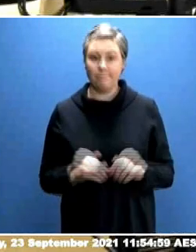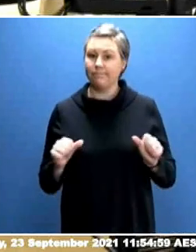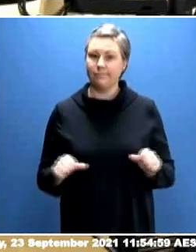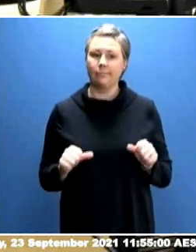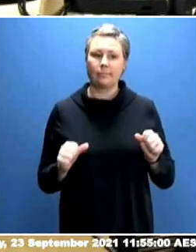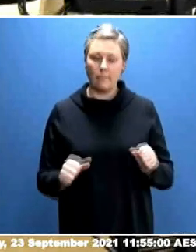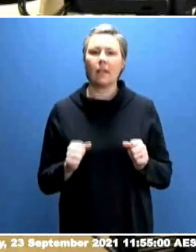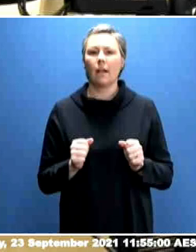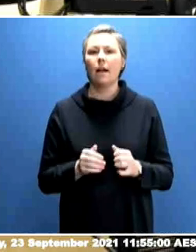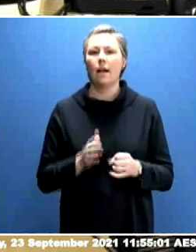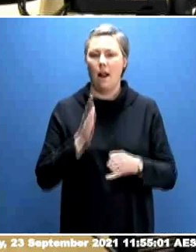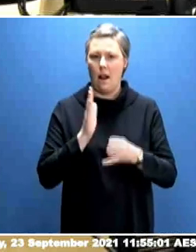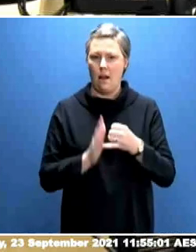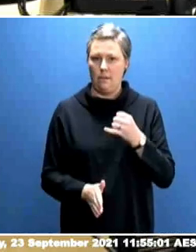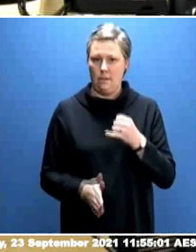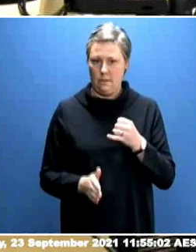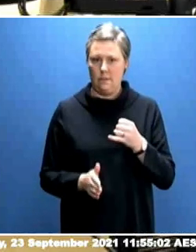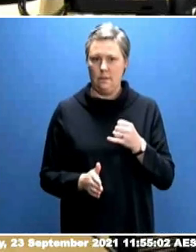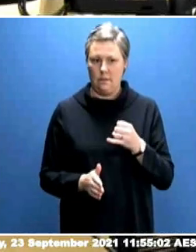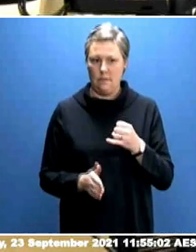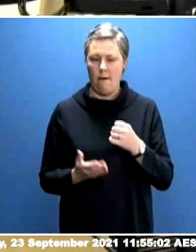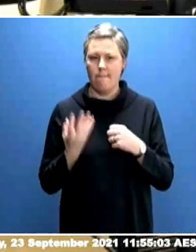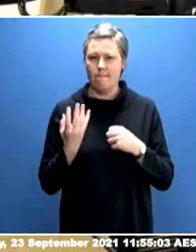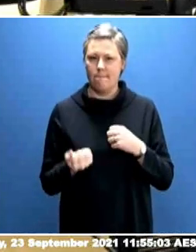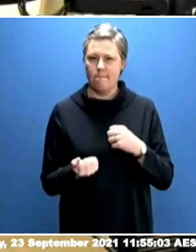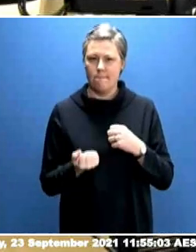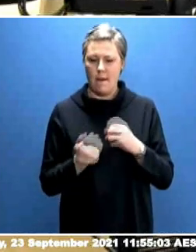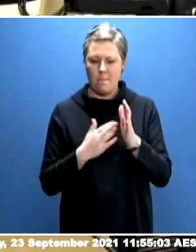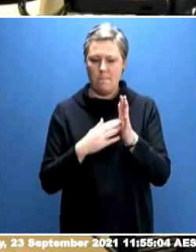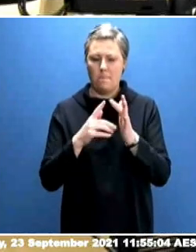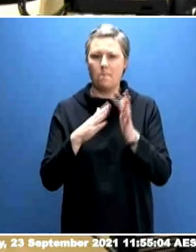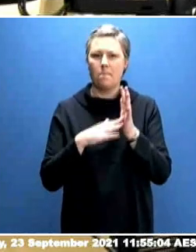Finally, Chair and Commissioners, a memorandum has been prepared